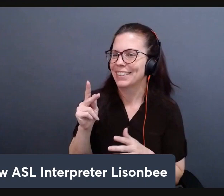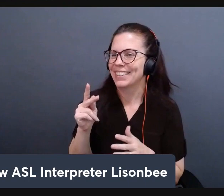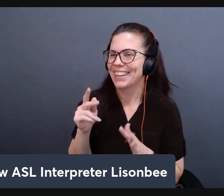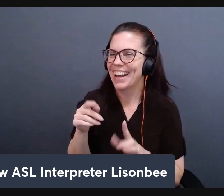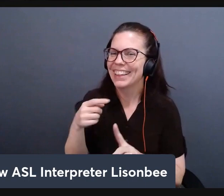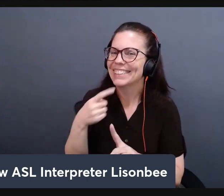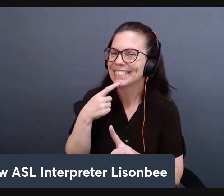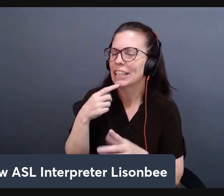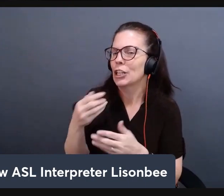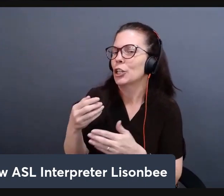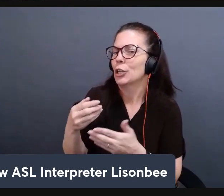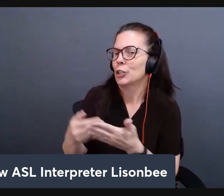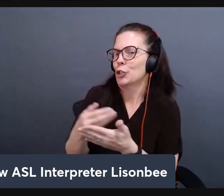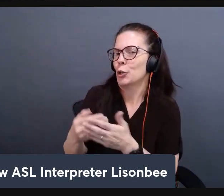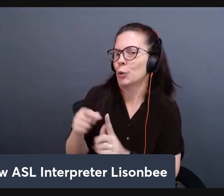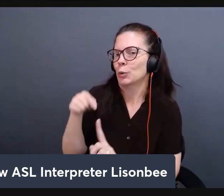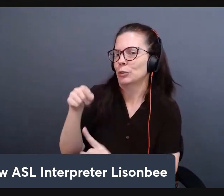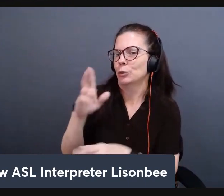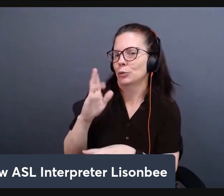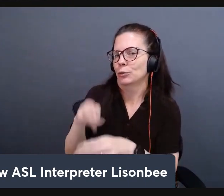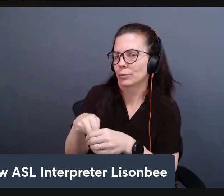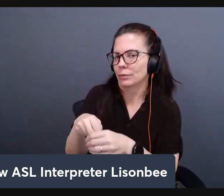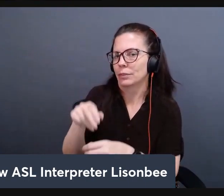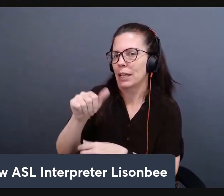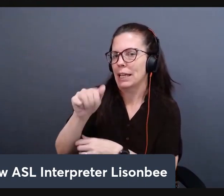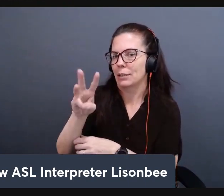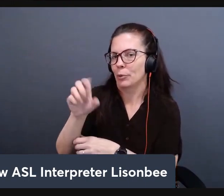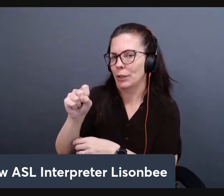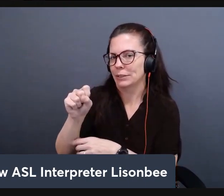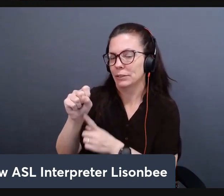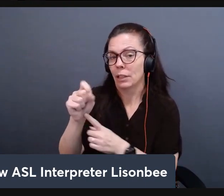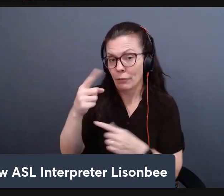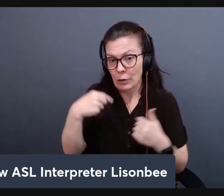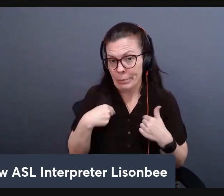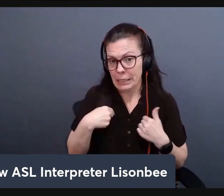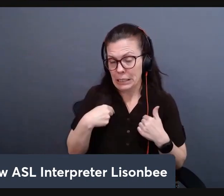to AWS, and to me, that right away says to me